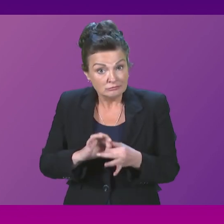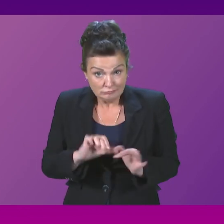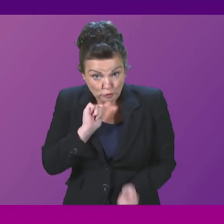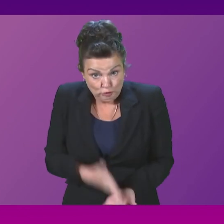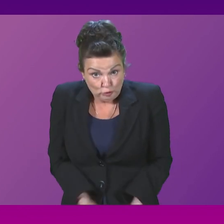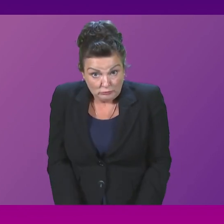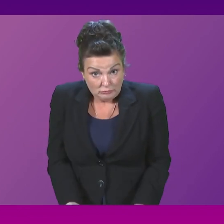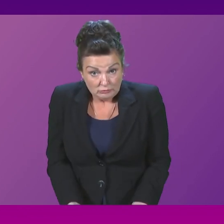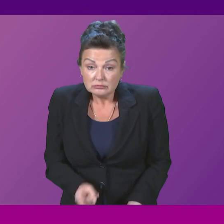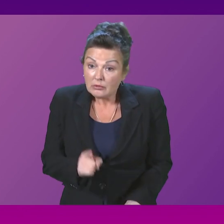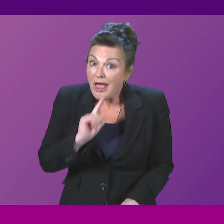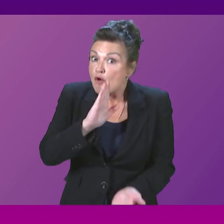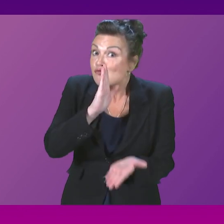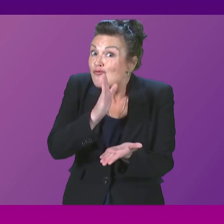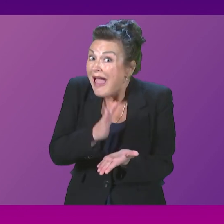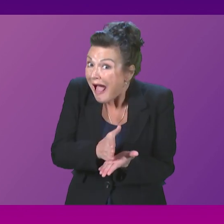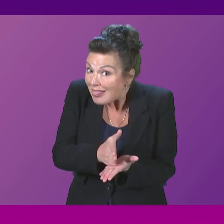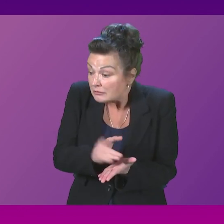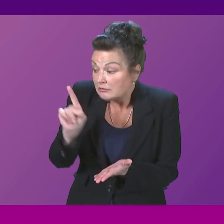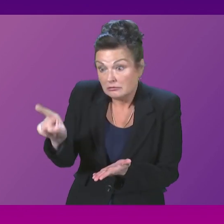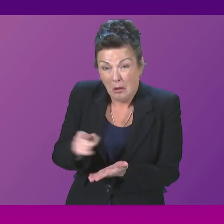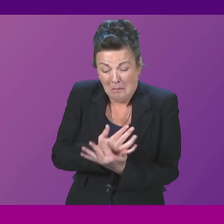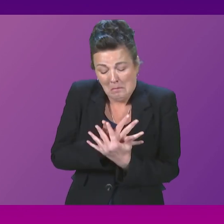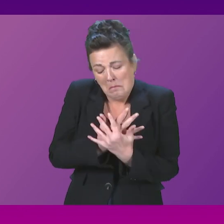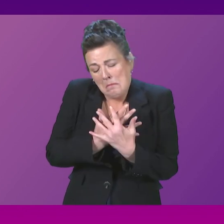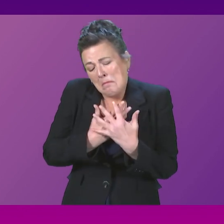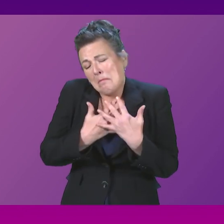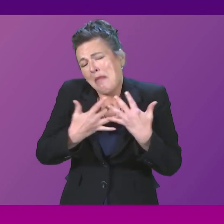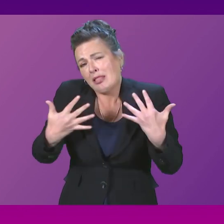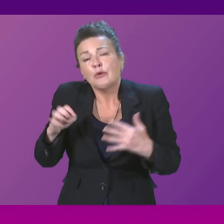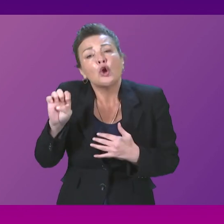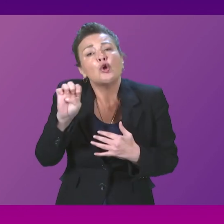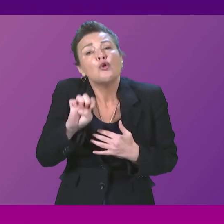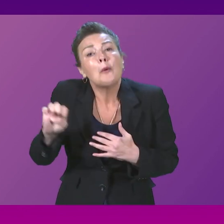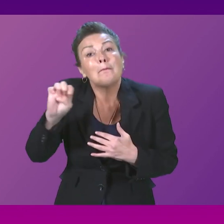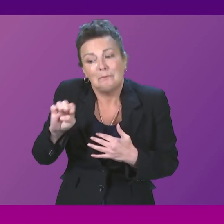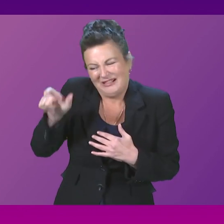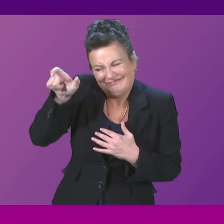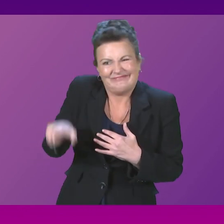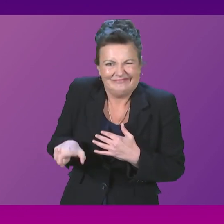The reality, according to those multiple EU officials, is that a Scotland separated from